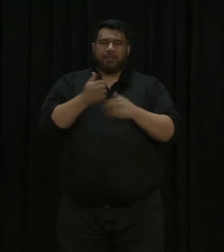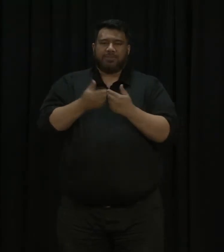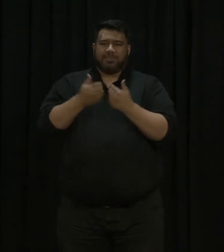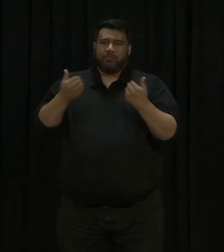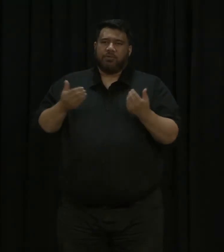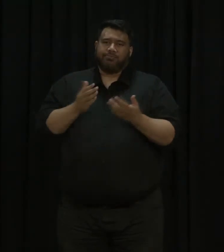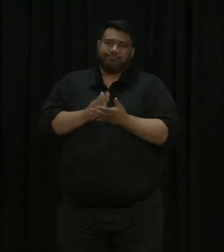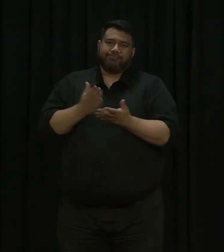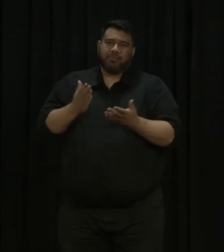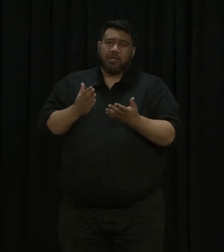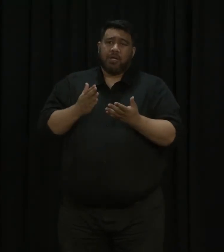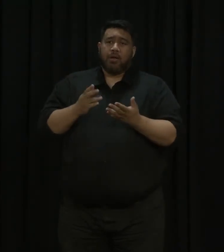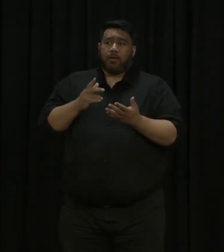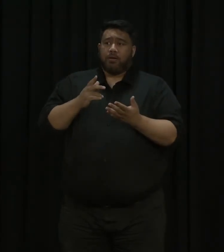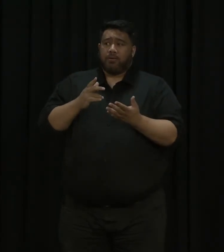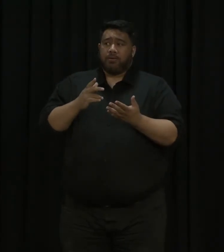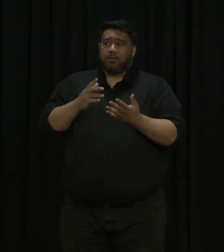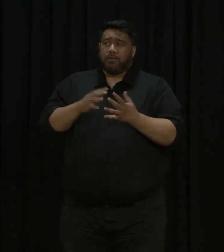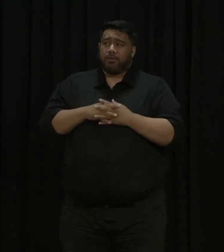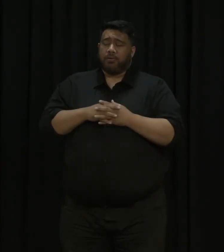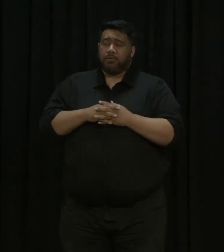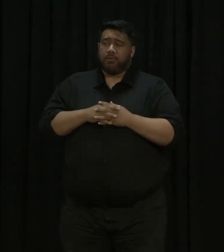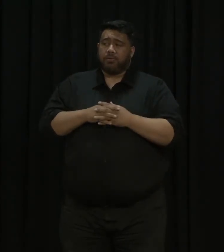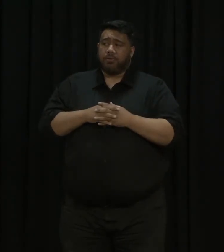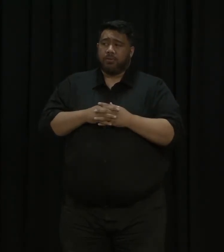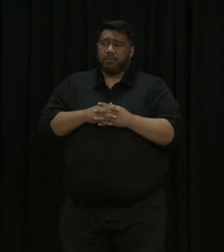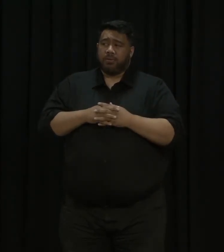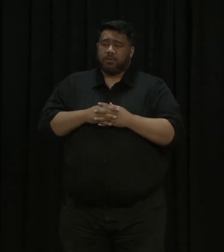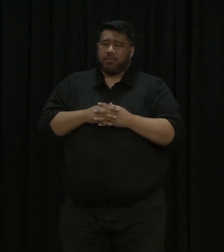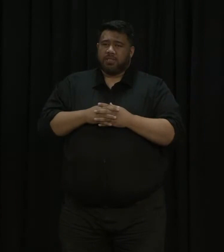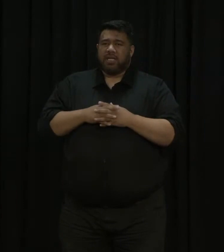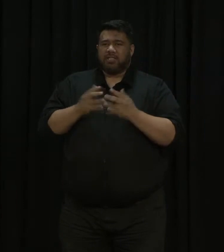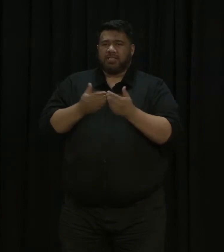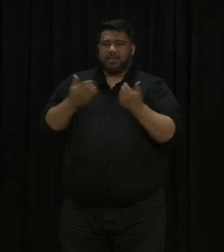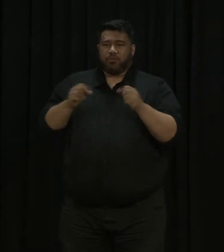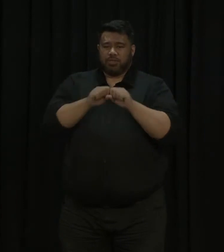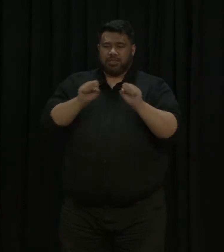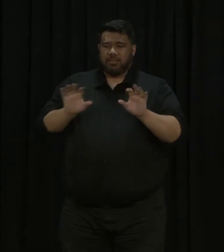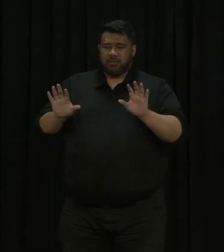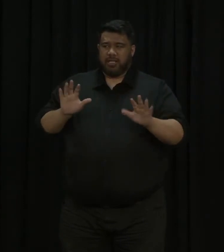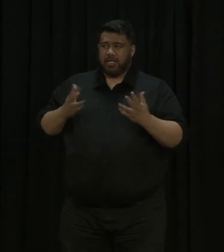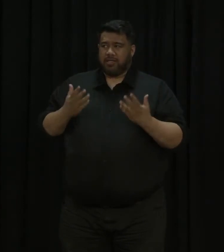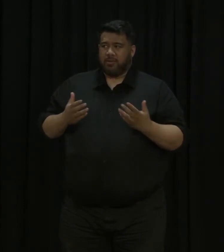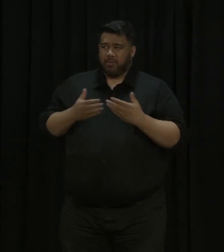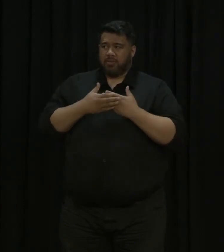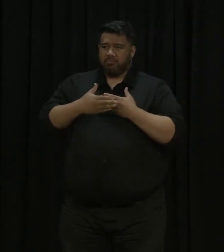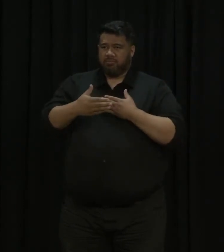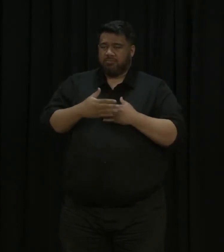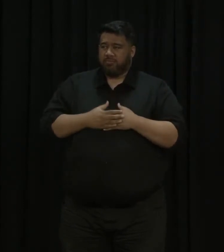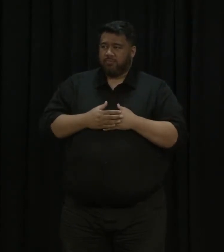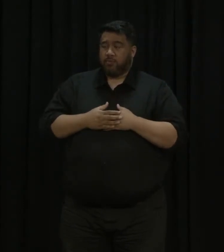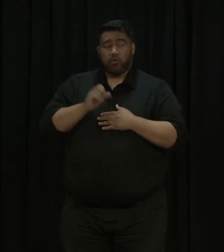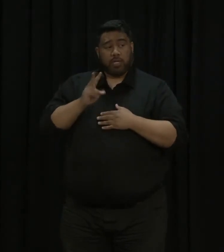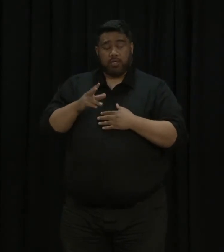interoperable. To make it as seamless as possible.